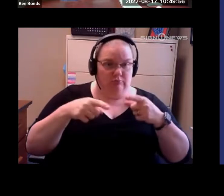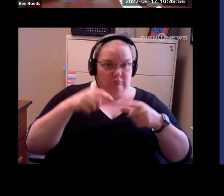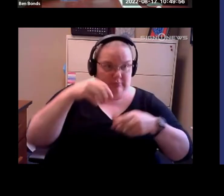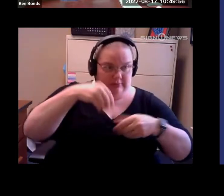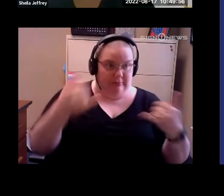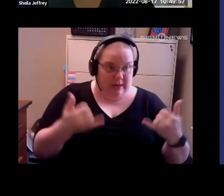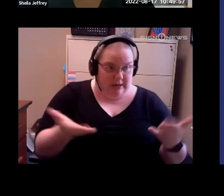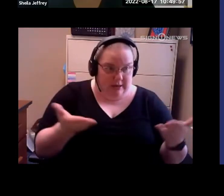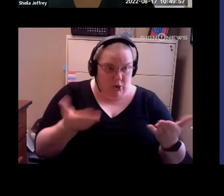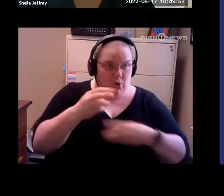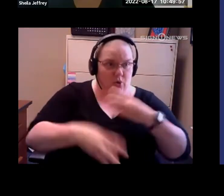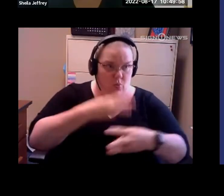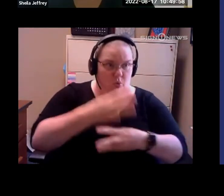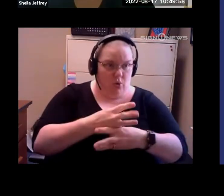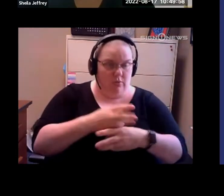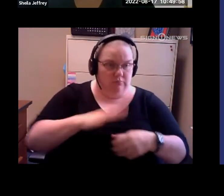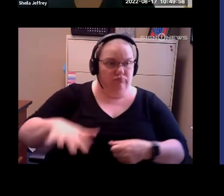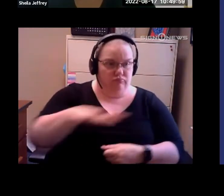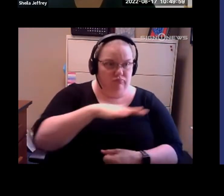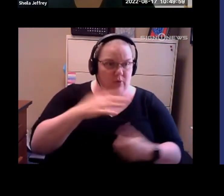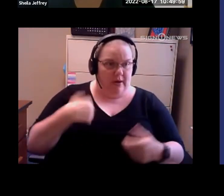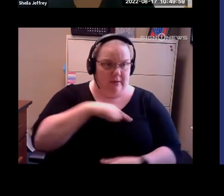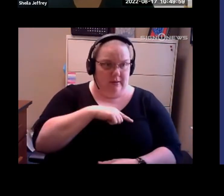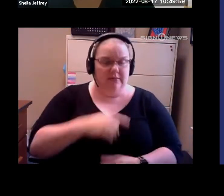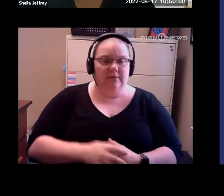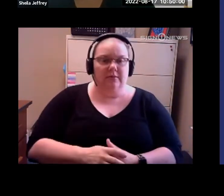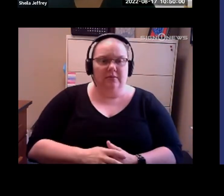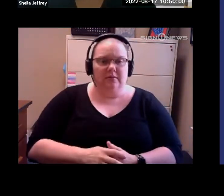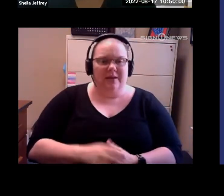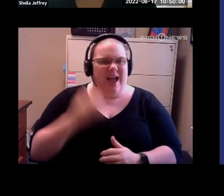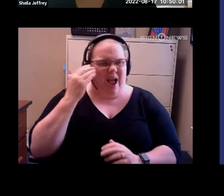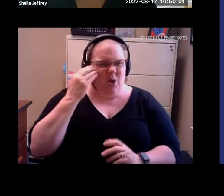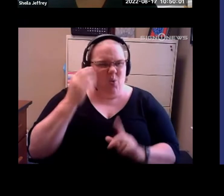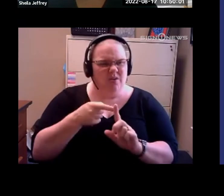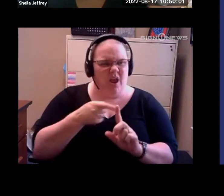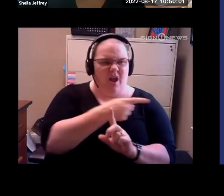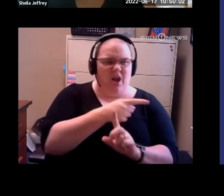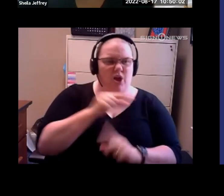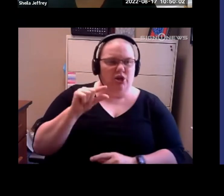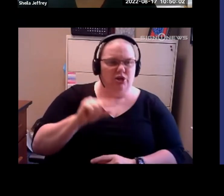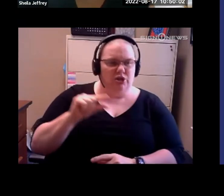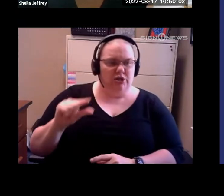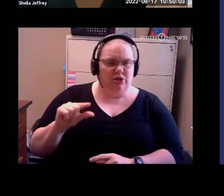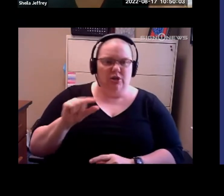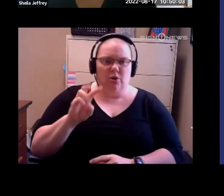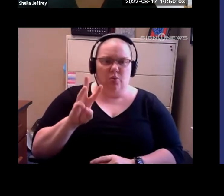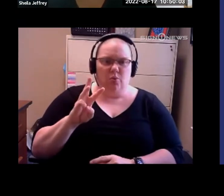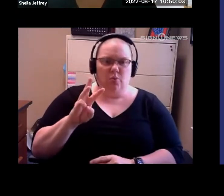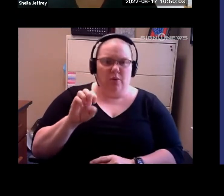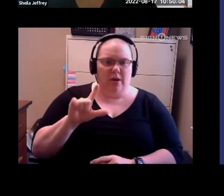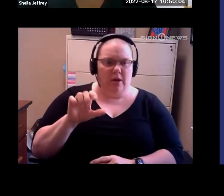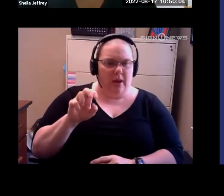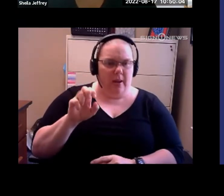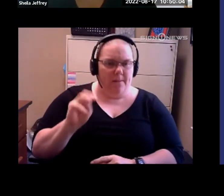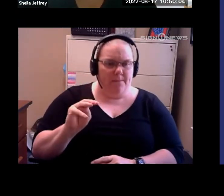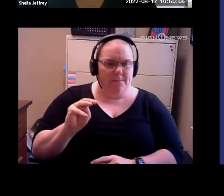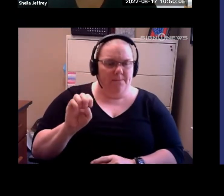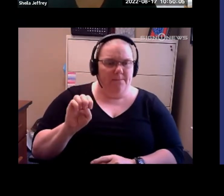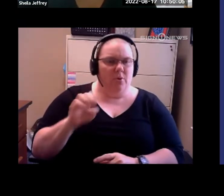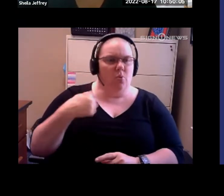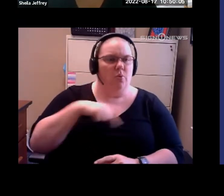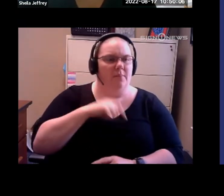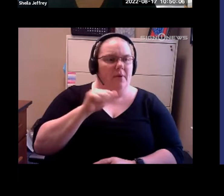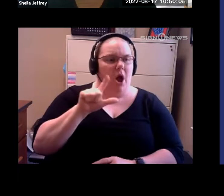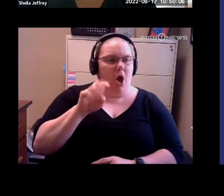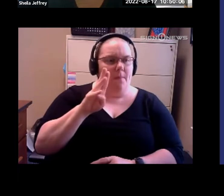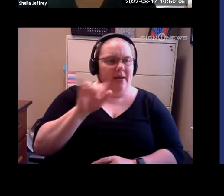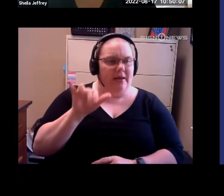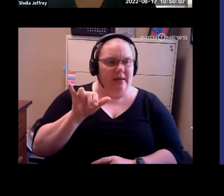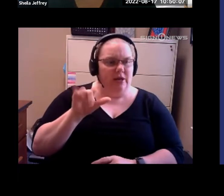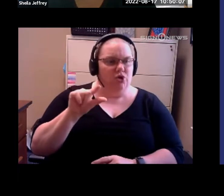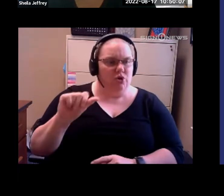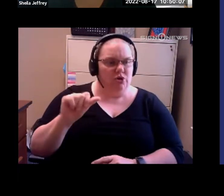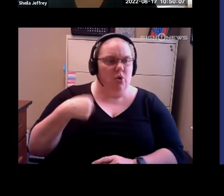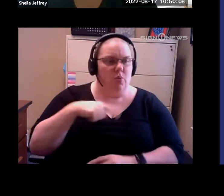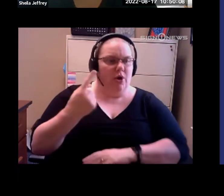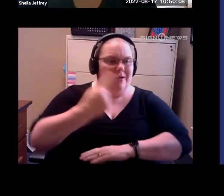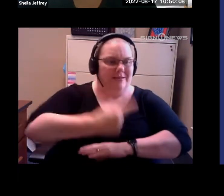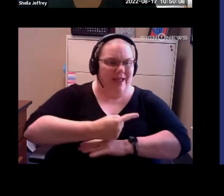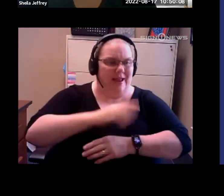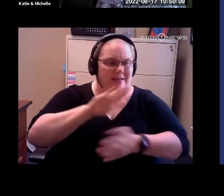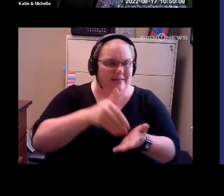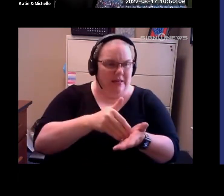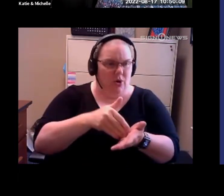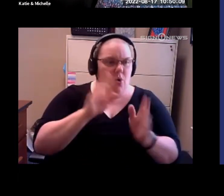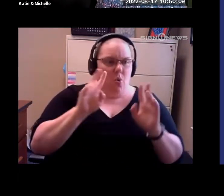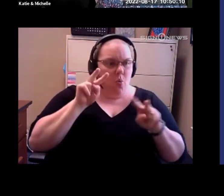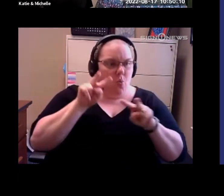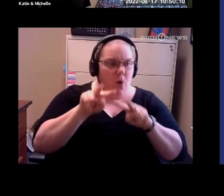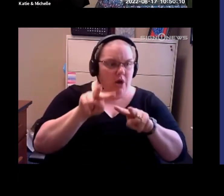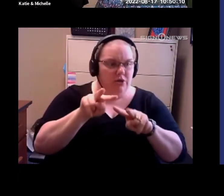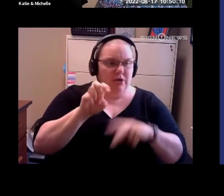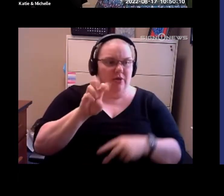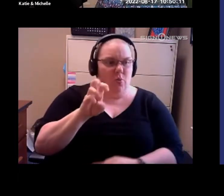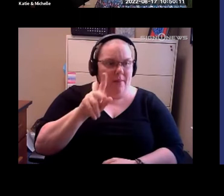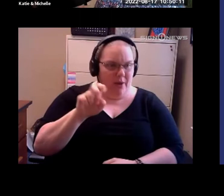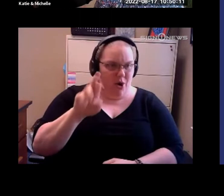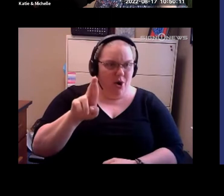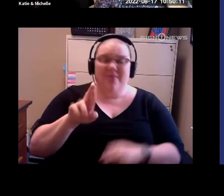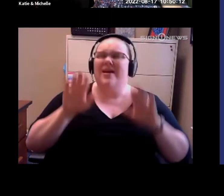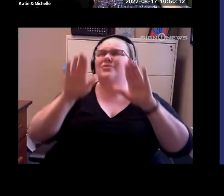watching the webinar that's great we're so glad all of y'all are here and if you